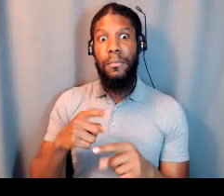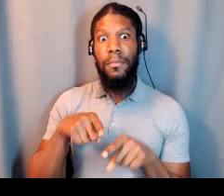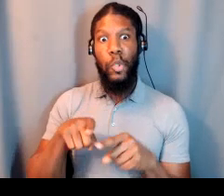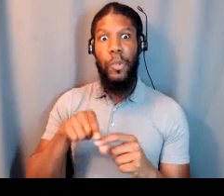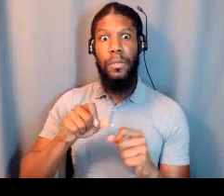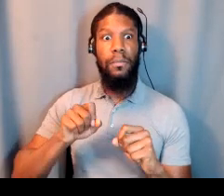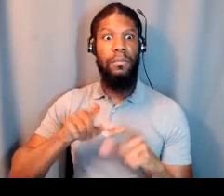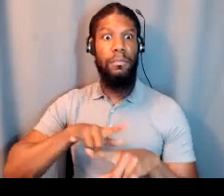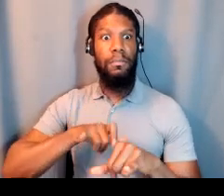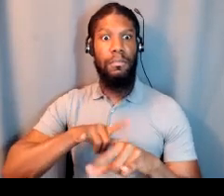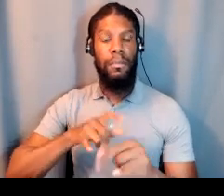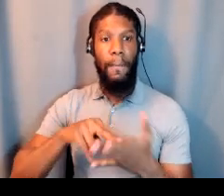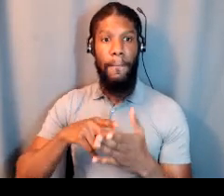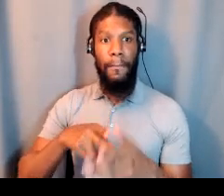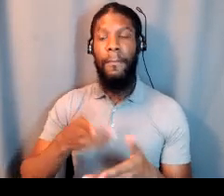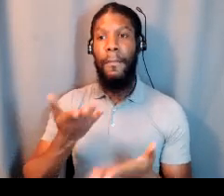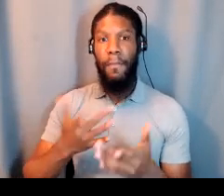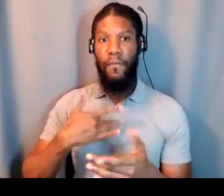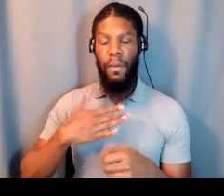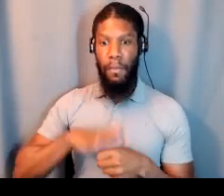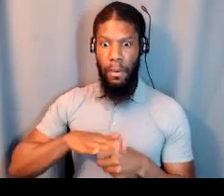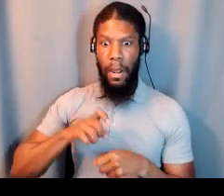and clarifying to the student but whatever is said can t be taken back.